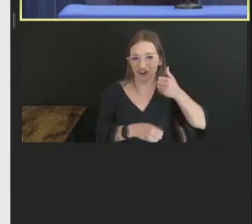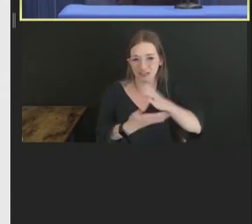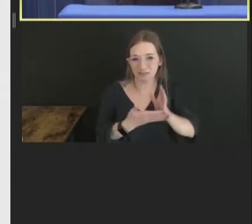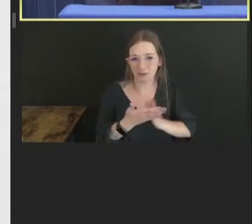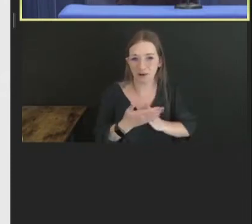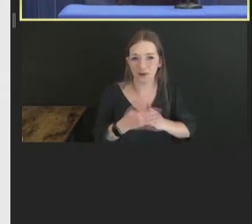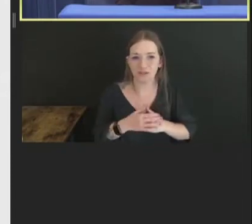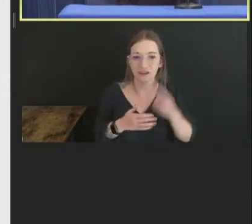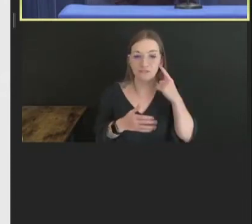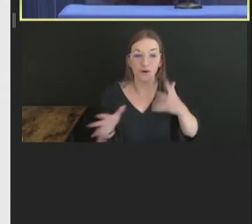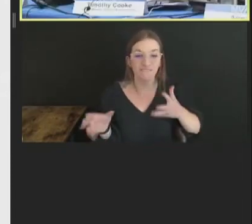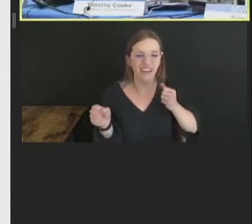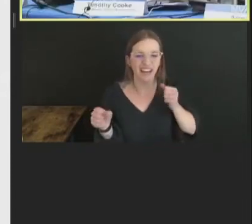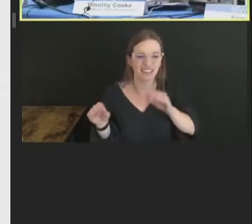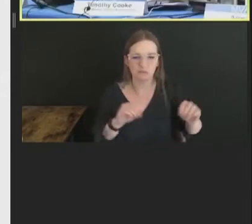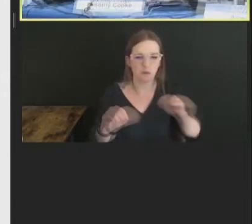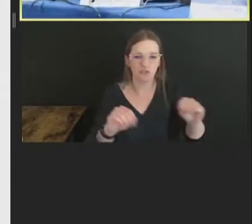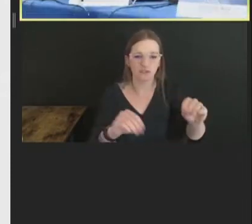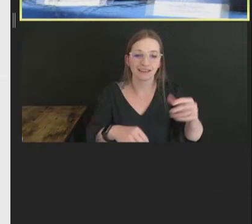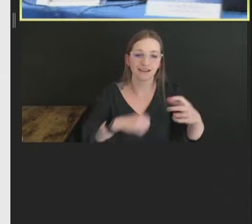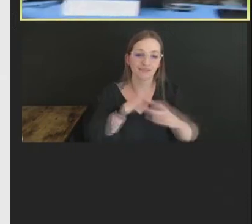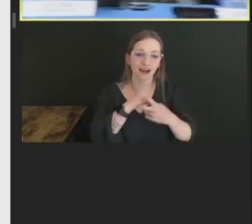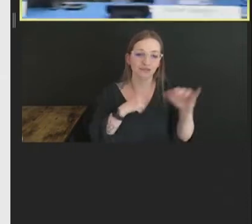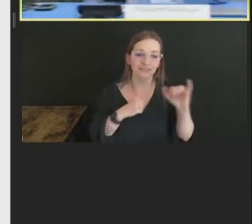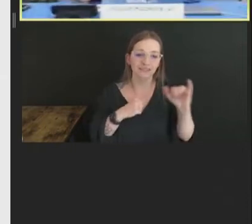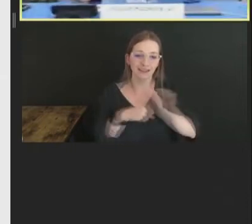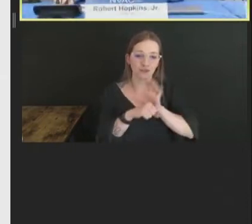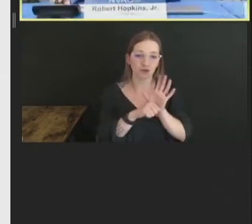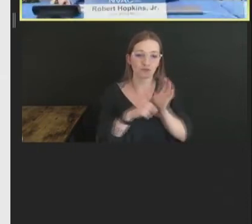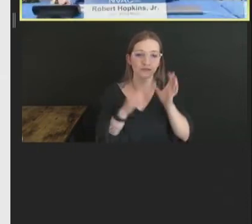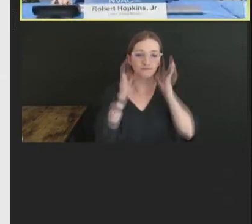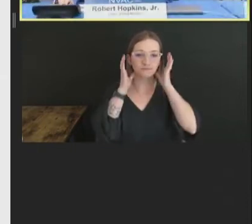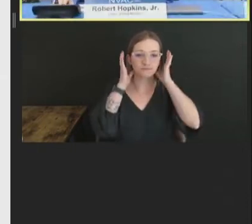Robert Hopkins: